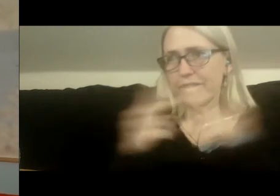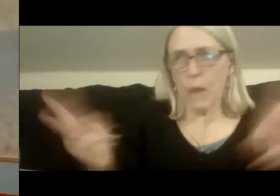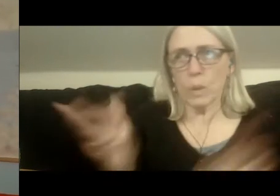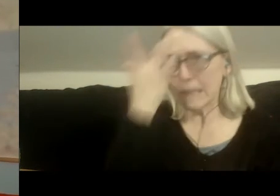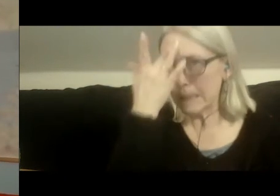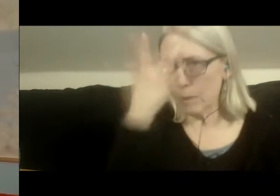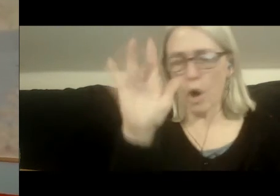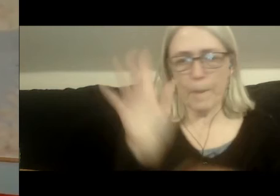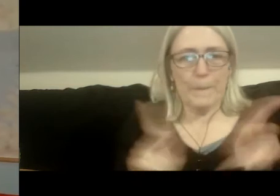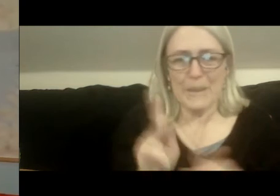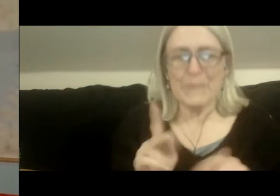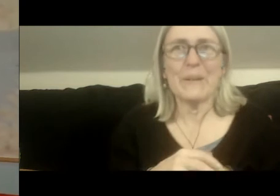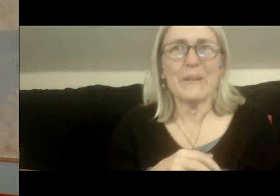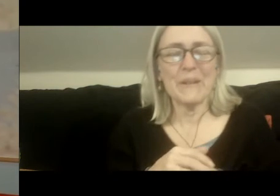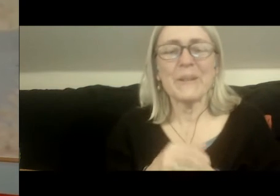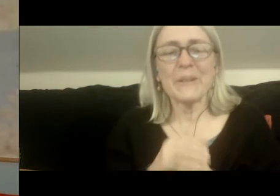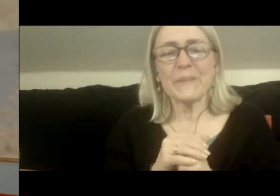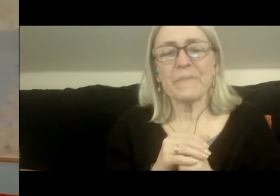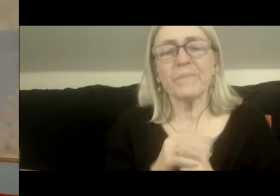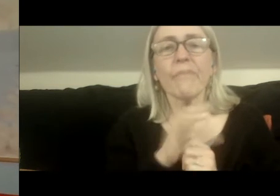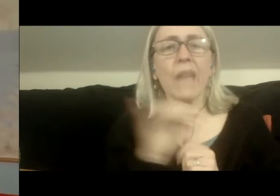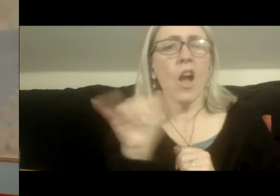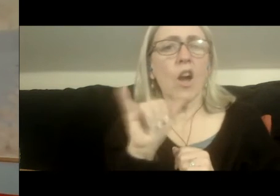and then besides that it was also really having the opportunity to work together